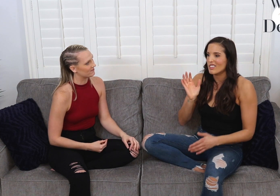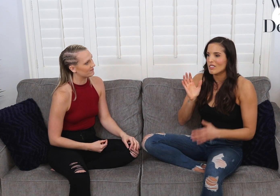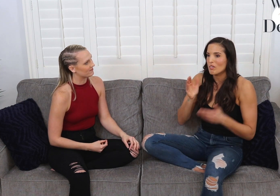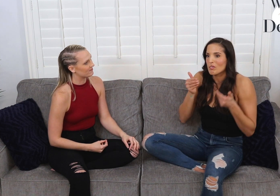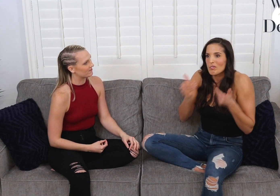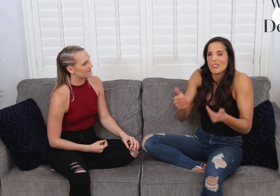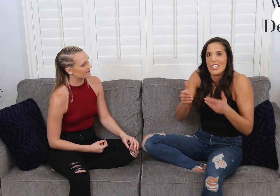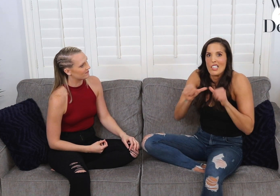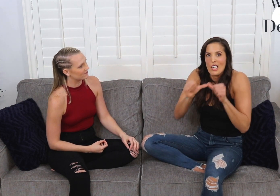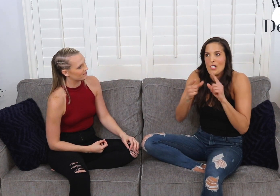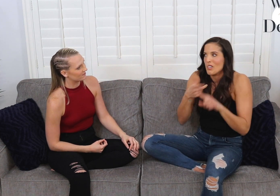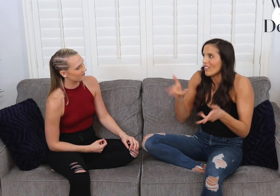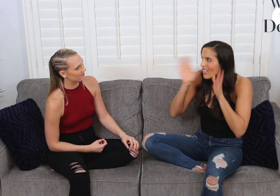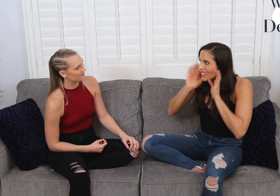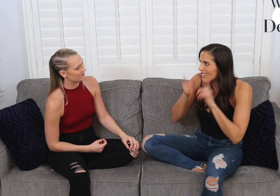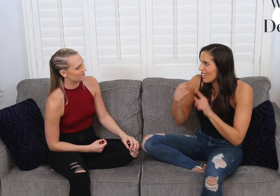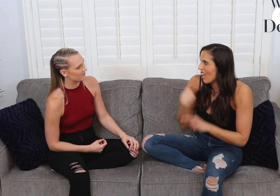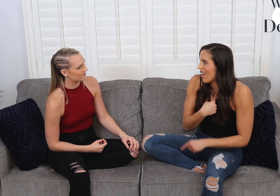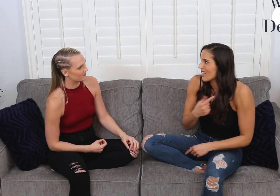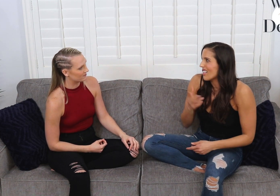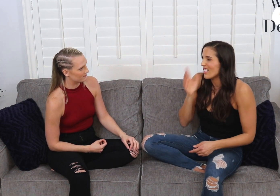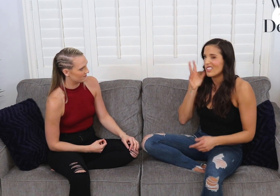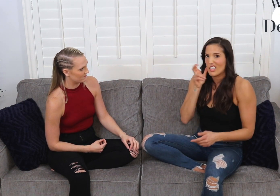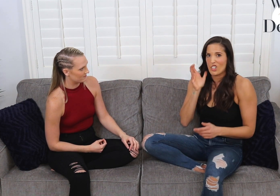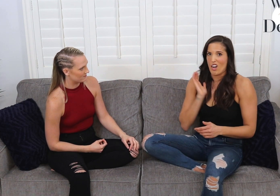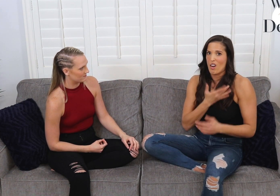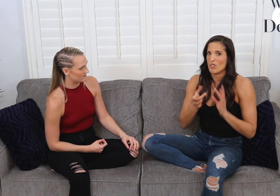and continue to listen to our stories that we have to tell.